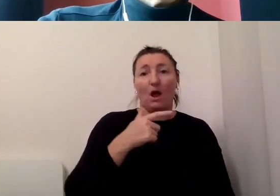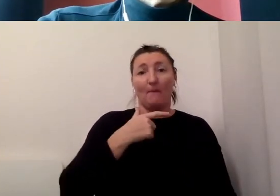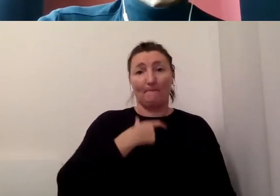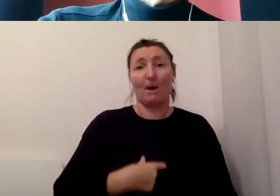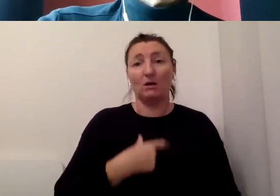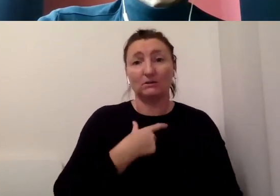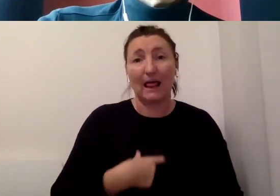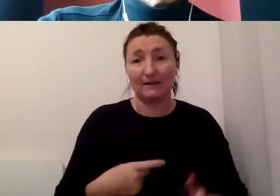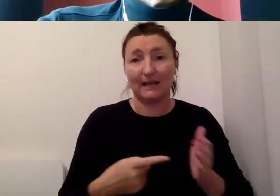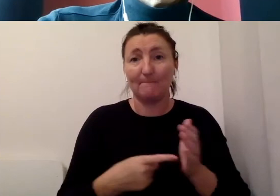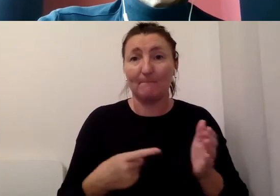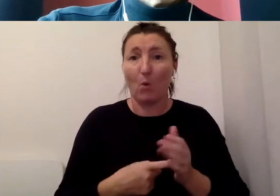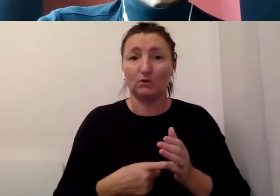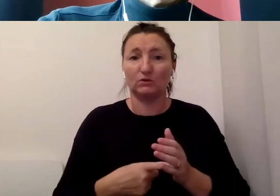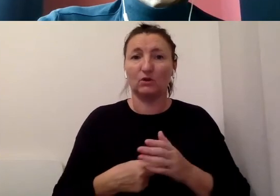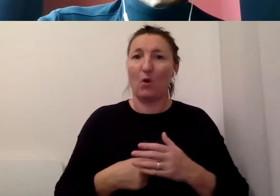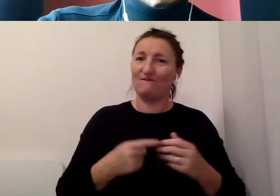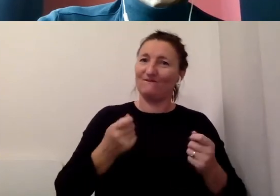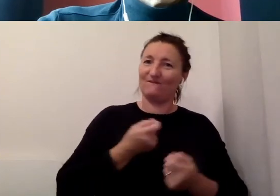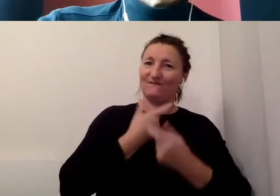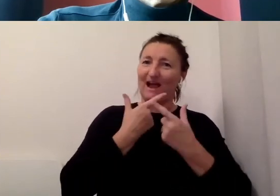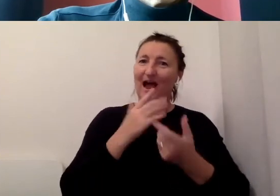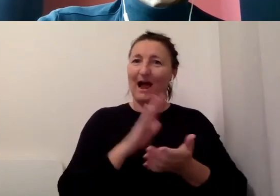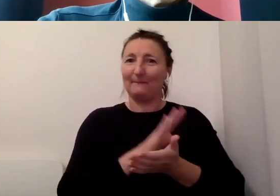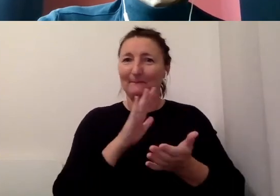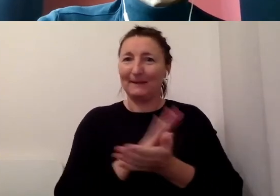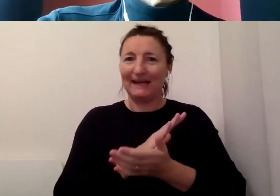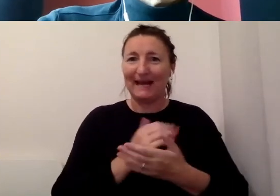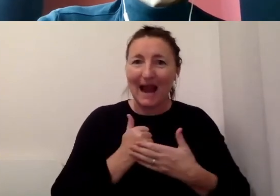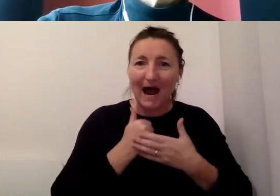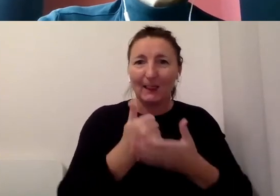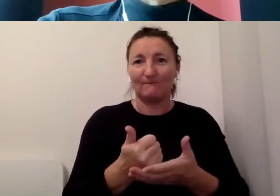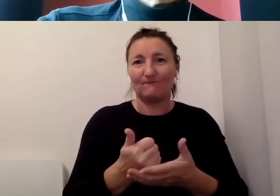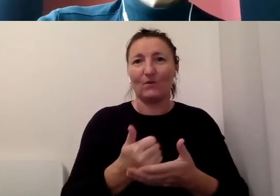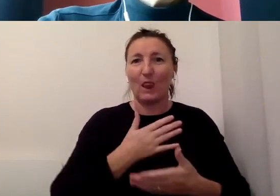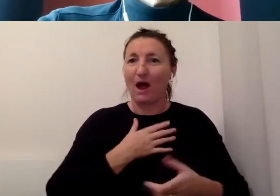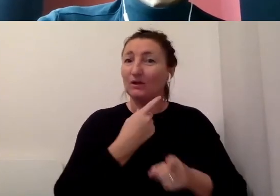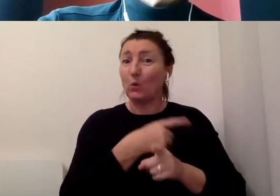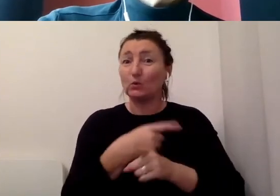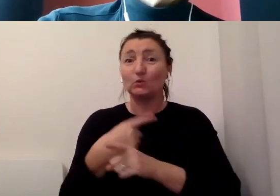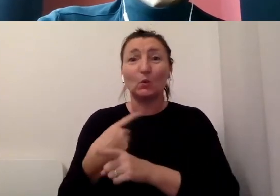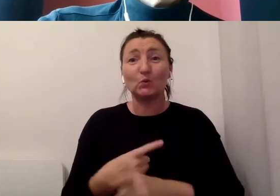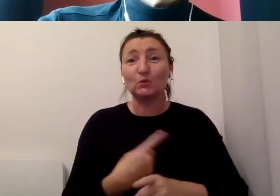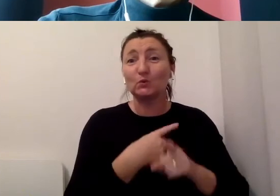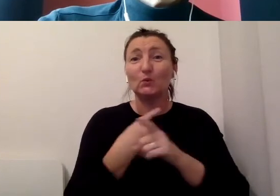someone that's quite happy and helpful and likes to talk a lot, has lots of ideas.